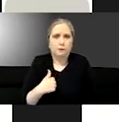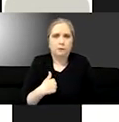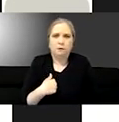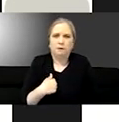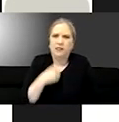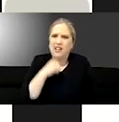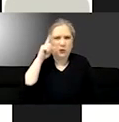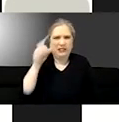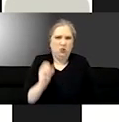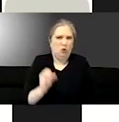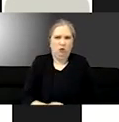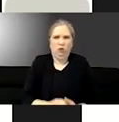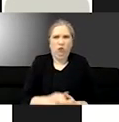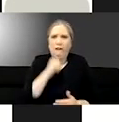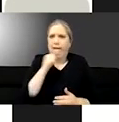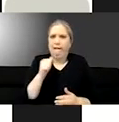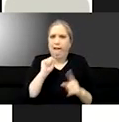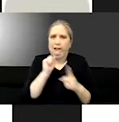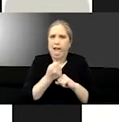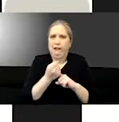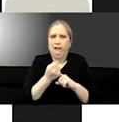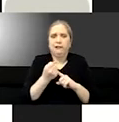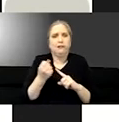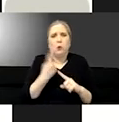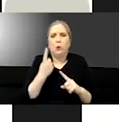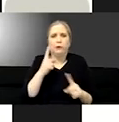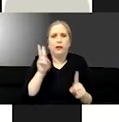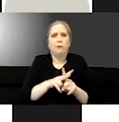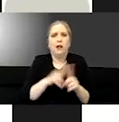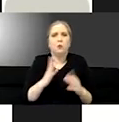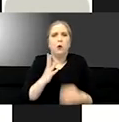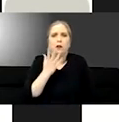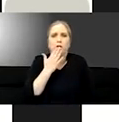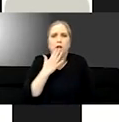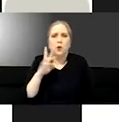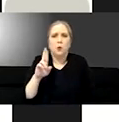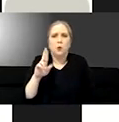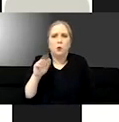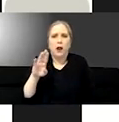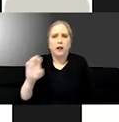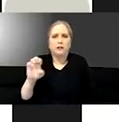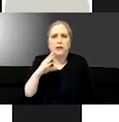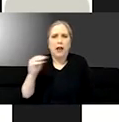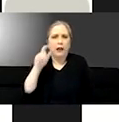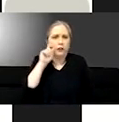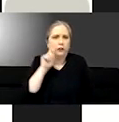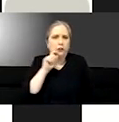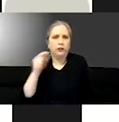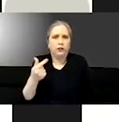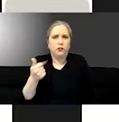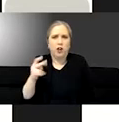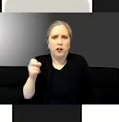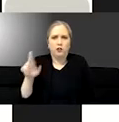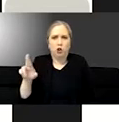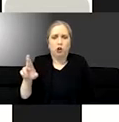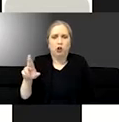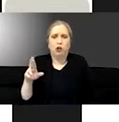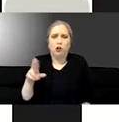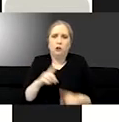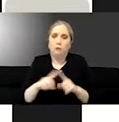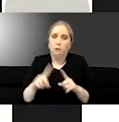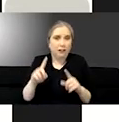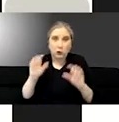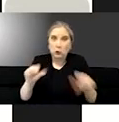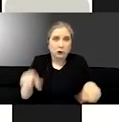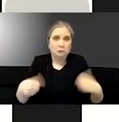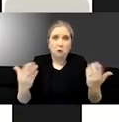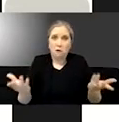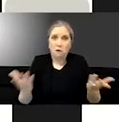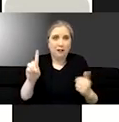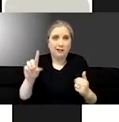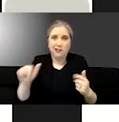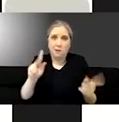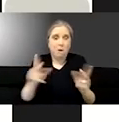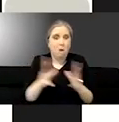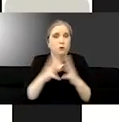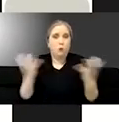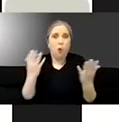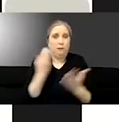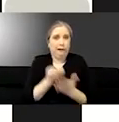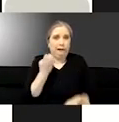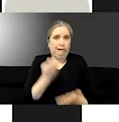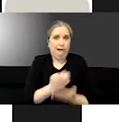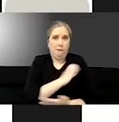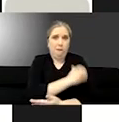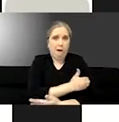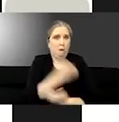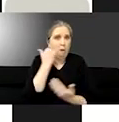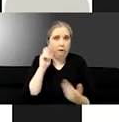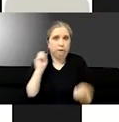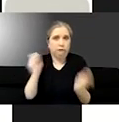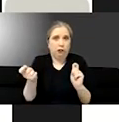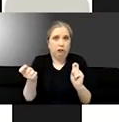You want to answer that, Neil?